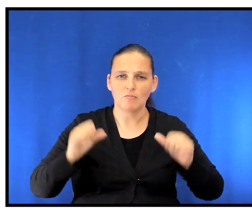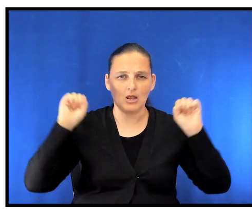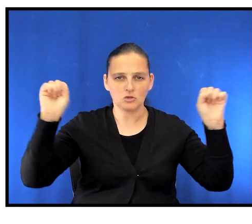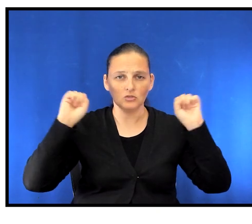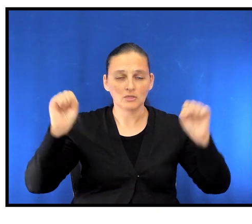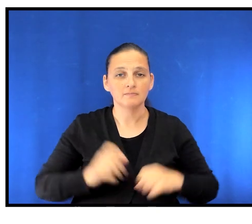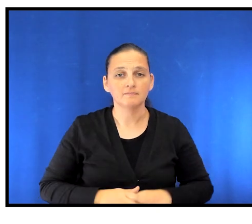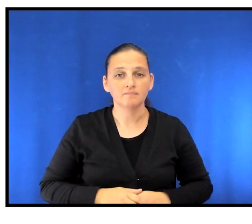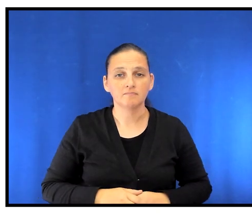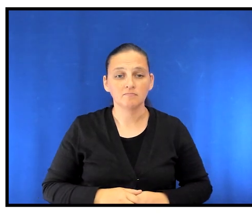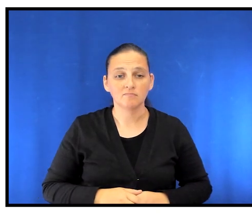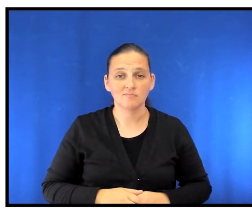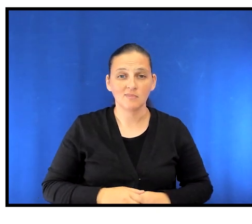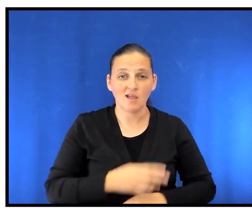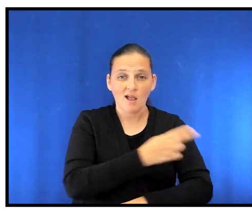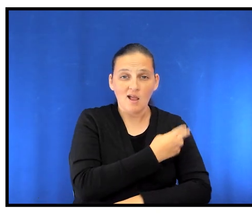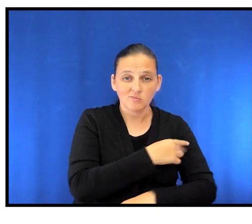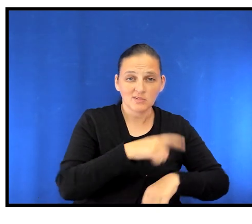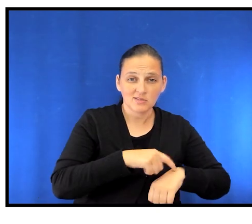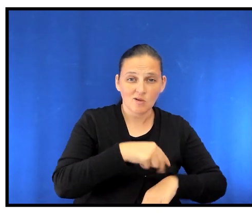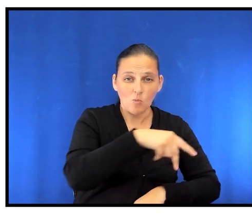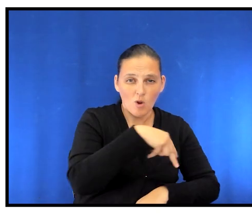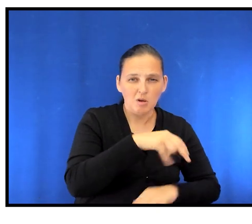Start with the same amount of walking you were doing in hospital